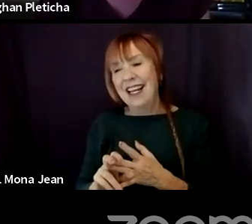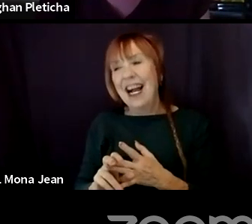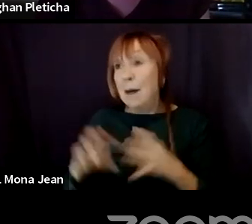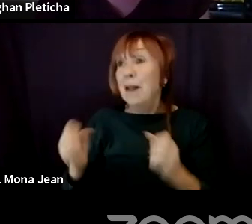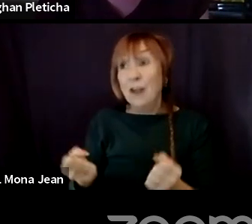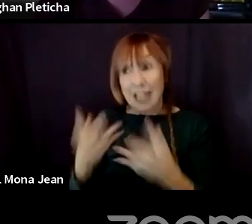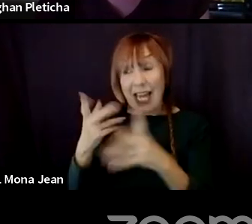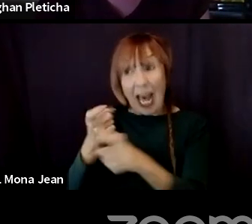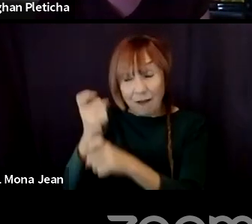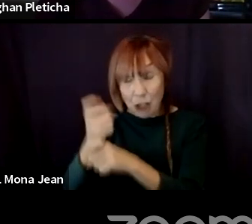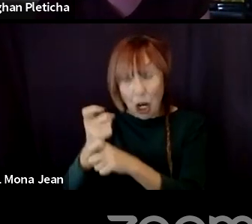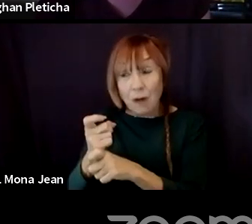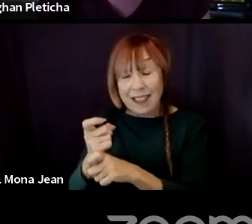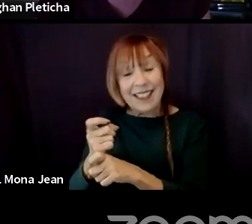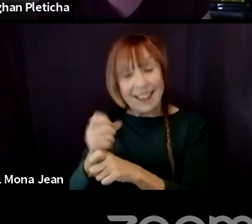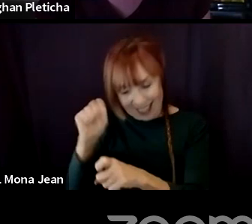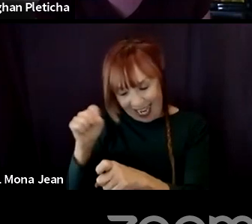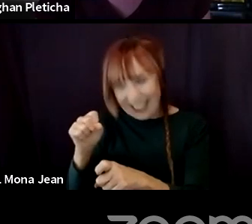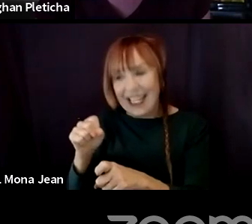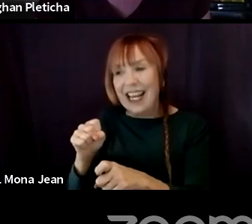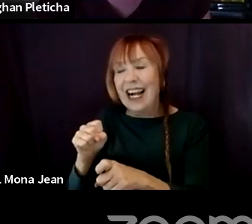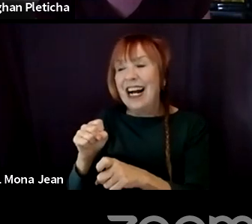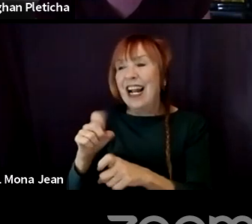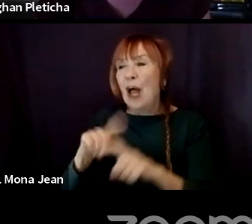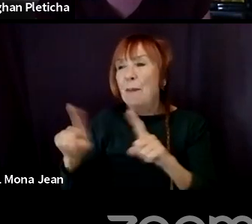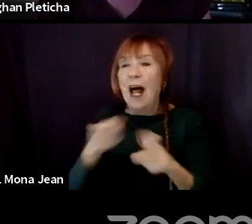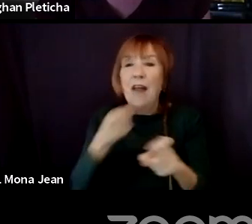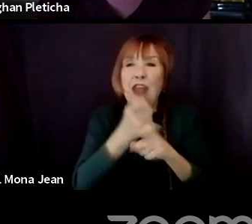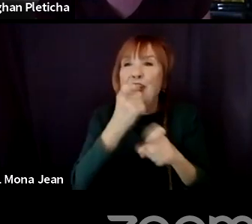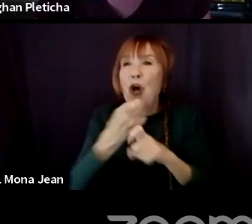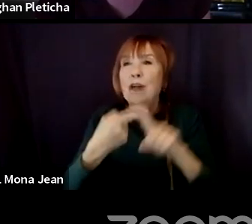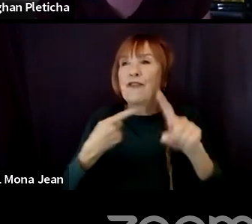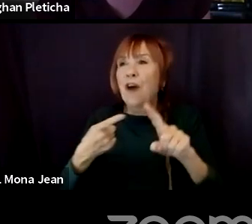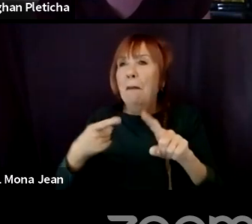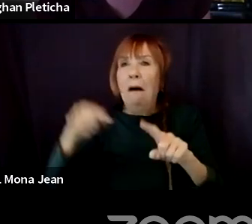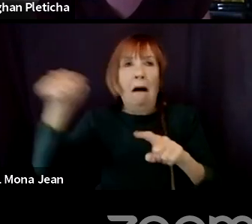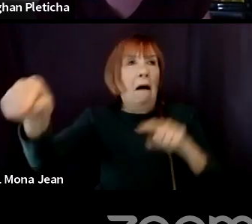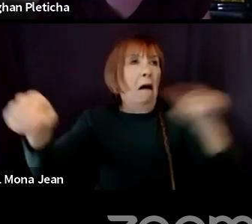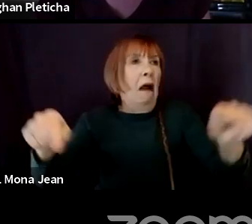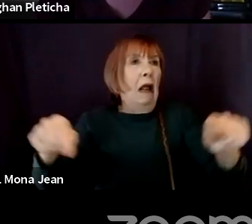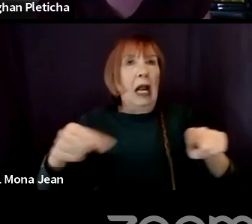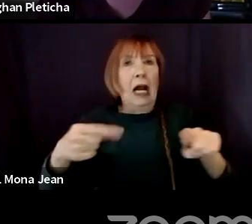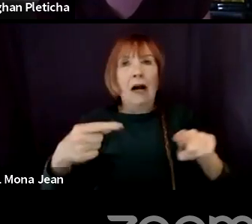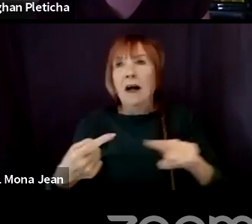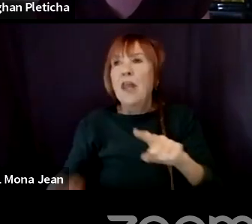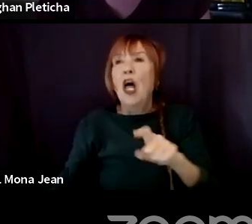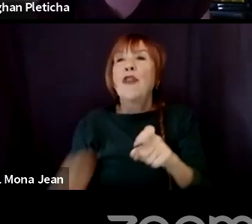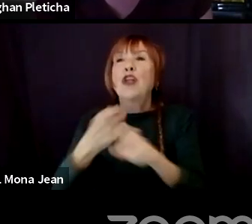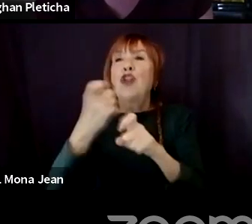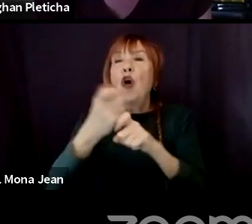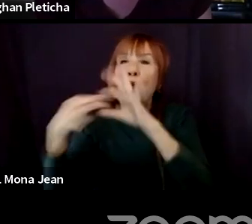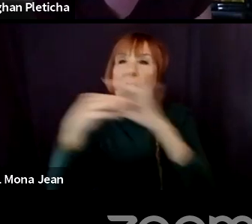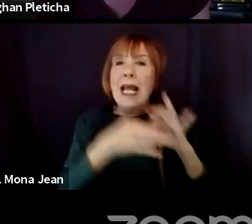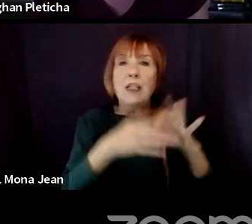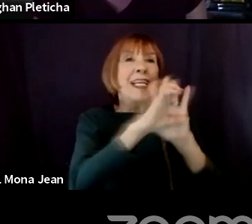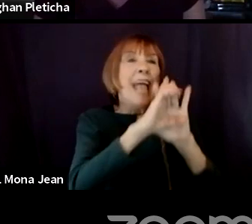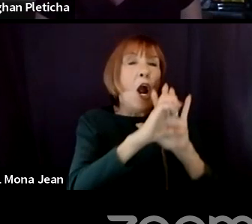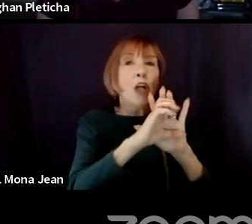the jokes are coming from different places like they could come from character, from setting, from the dialogue like,